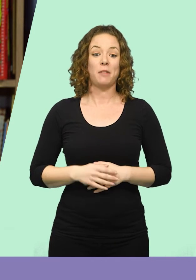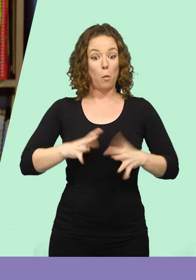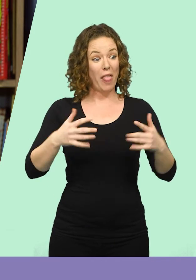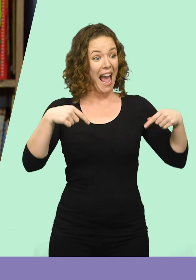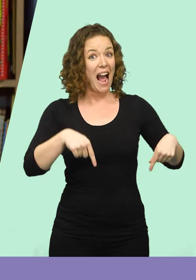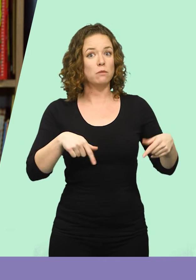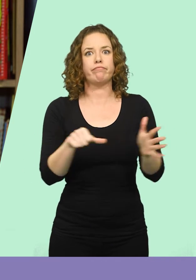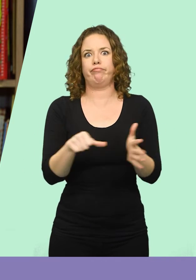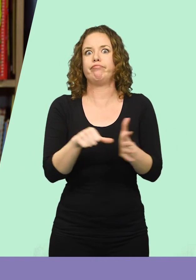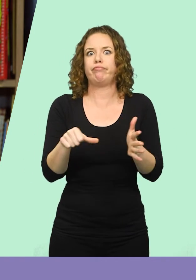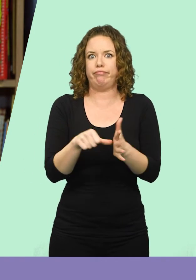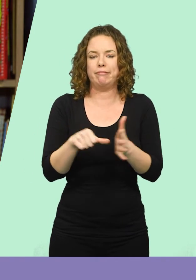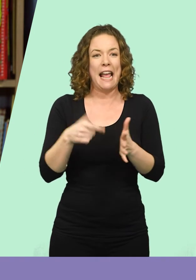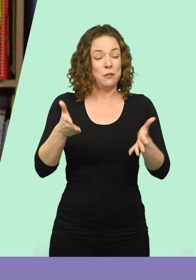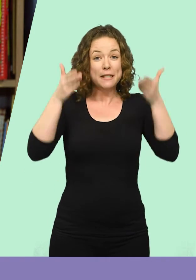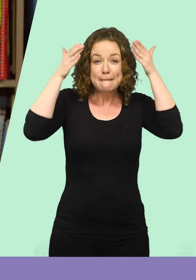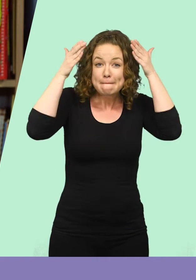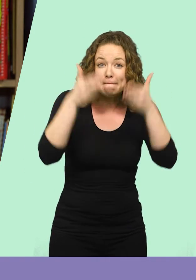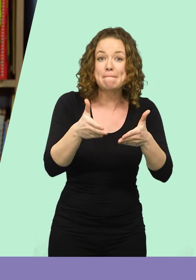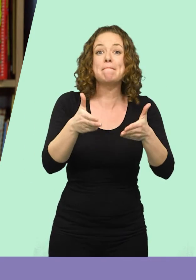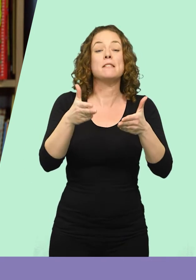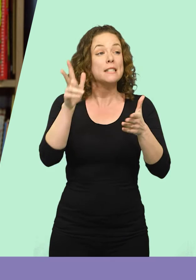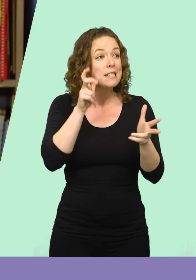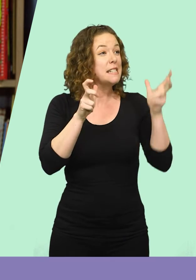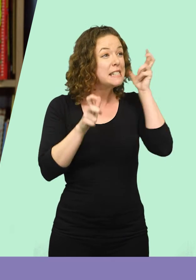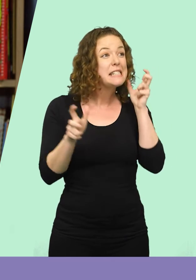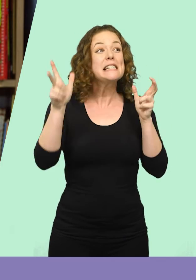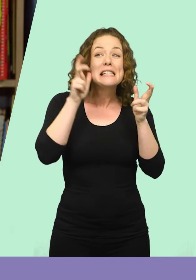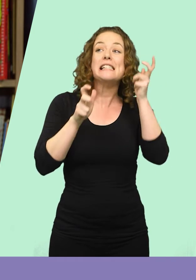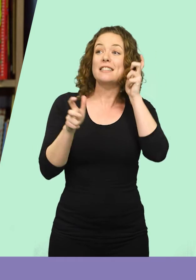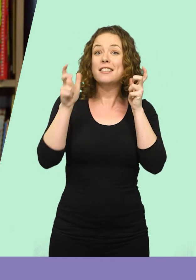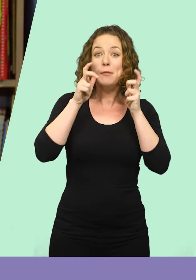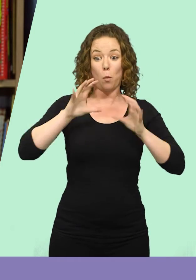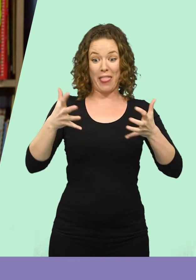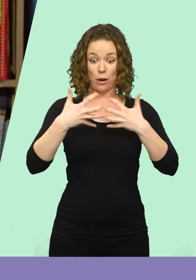Without it you have to really focus and try a lot harder to listen